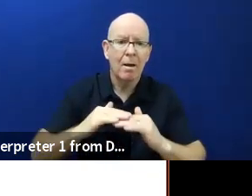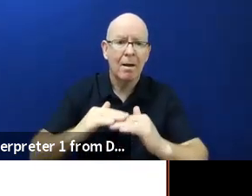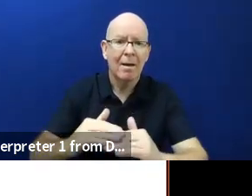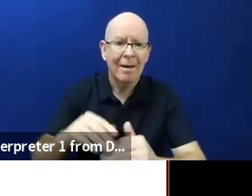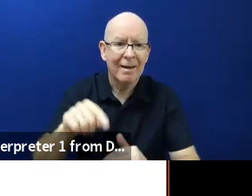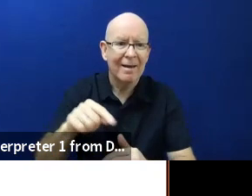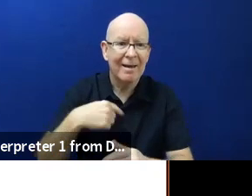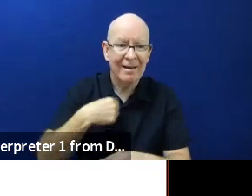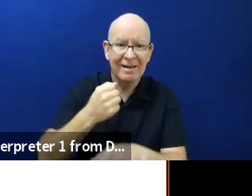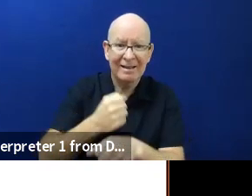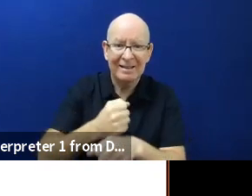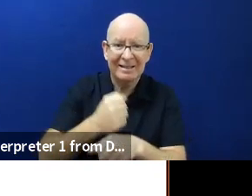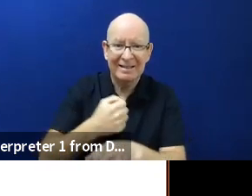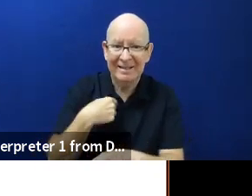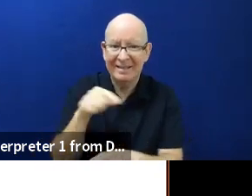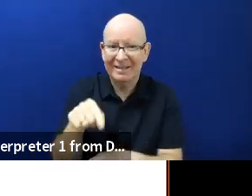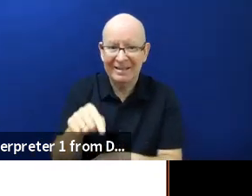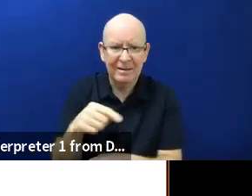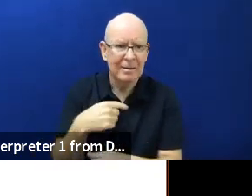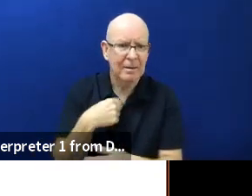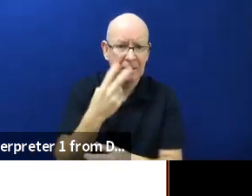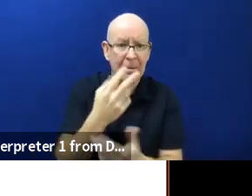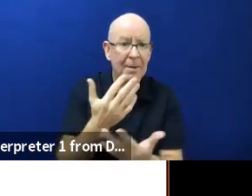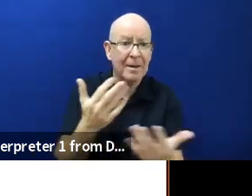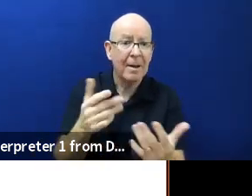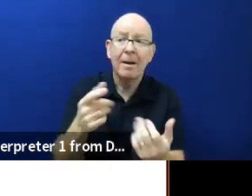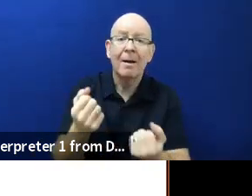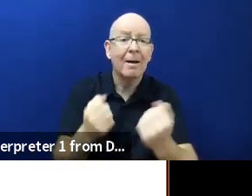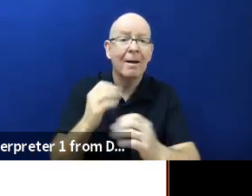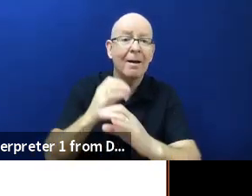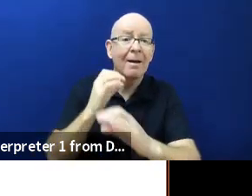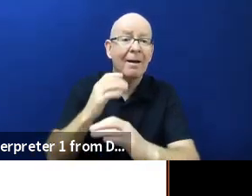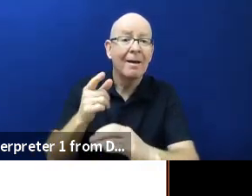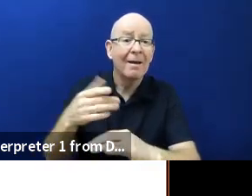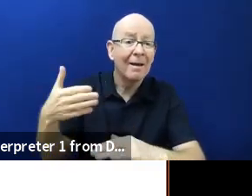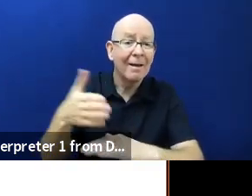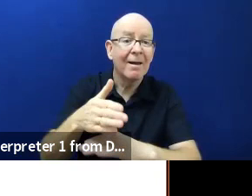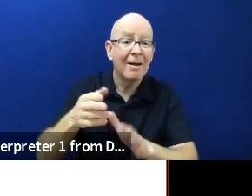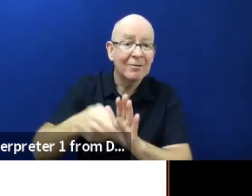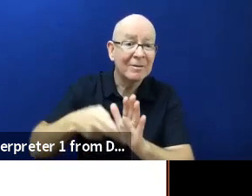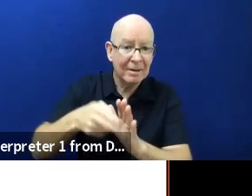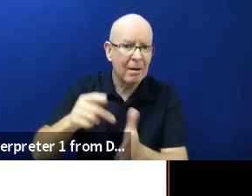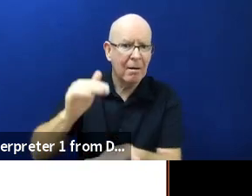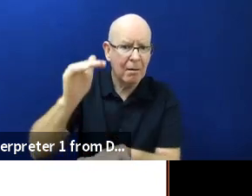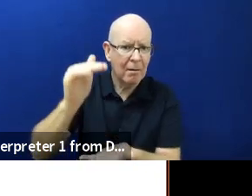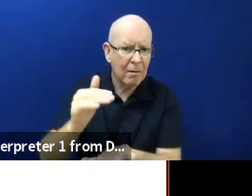I can see more and more practical stations starting from 13% in 1997,